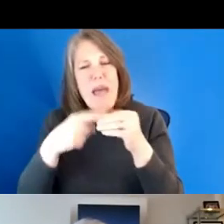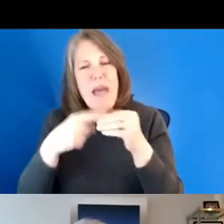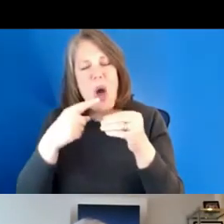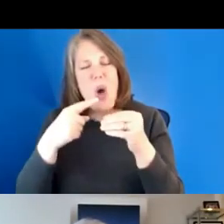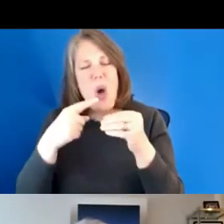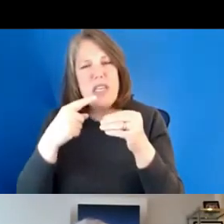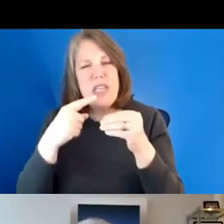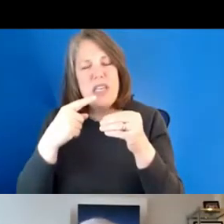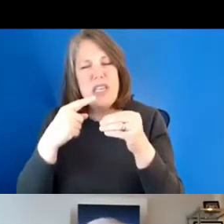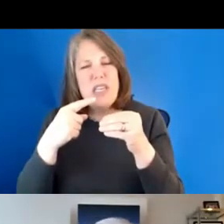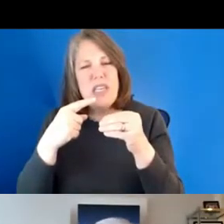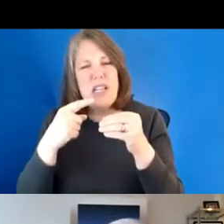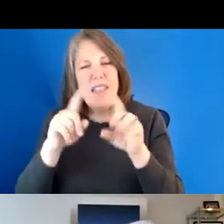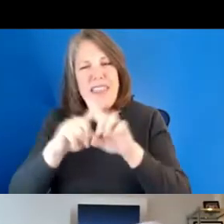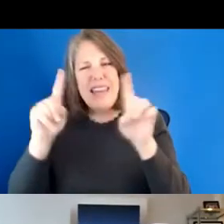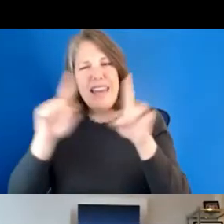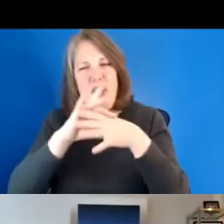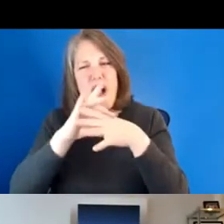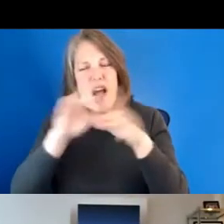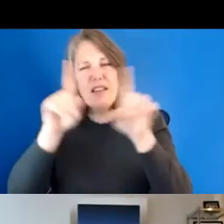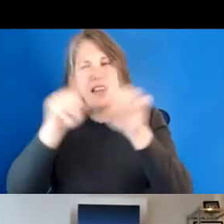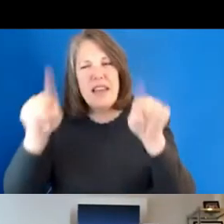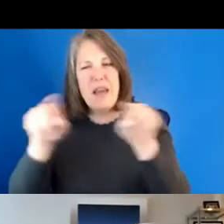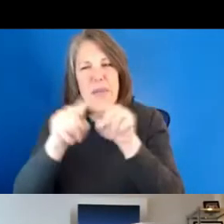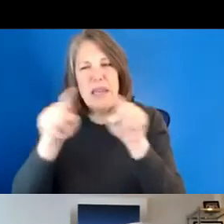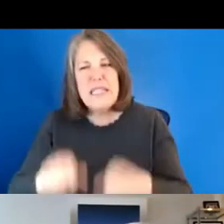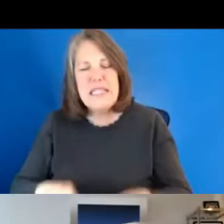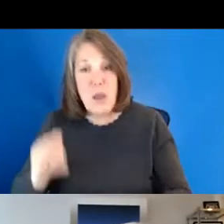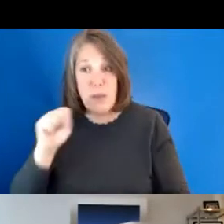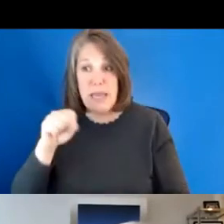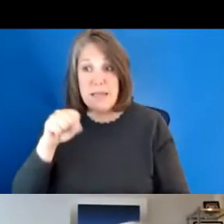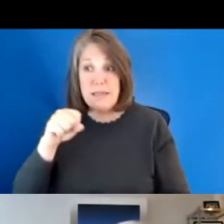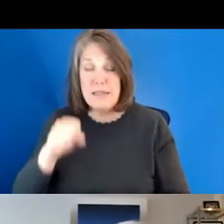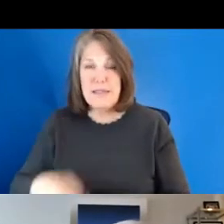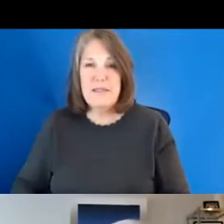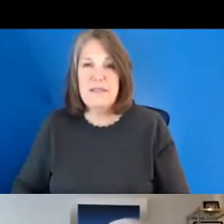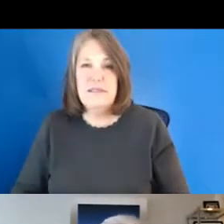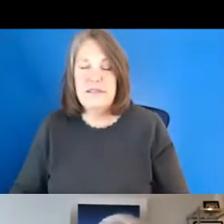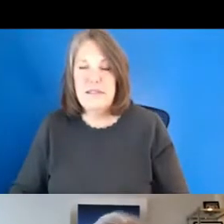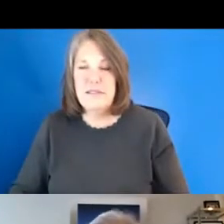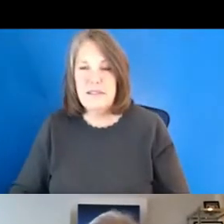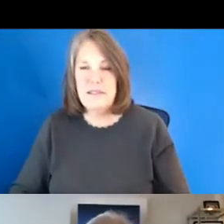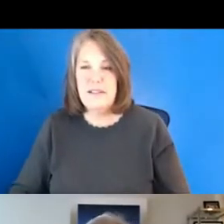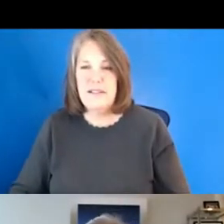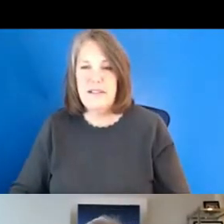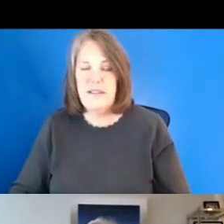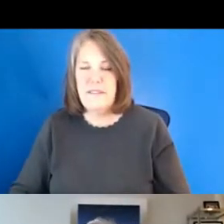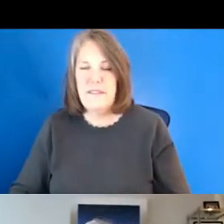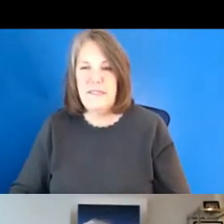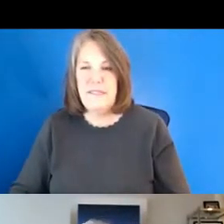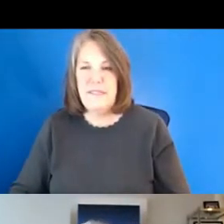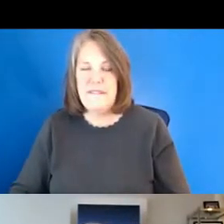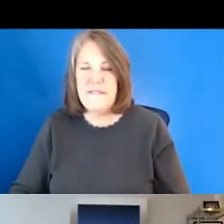different content templates. 17:07:53 >> RICK PEDOLSKY: Yes. I will go